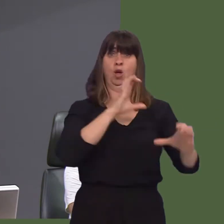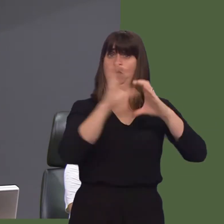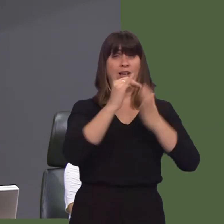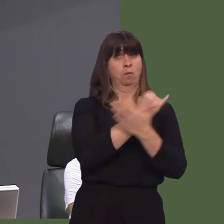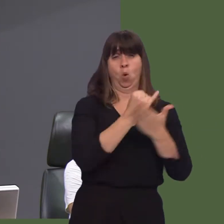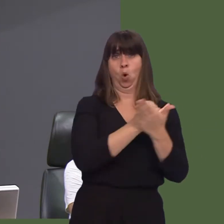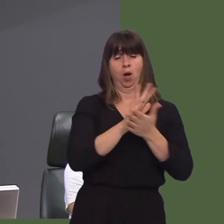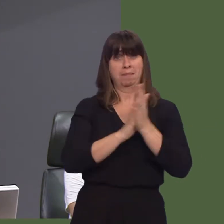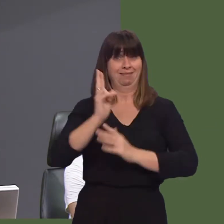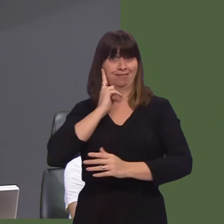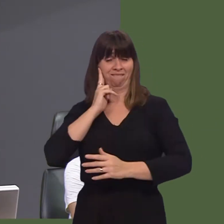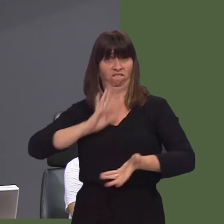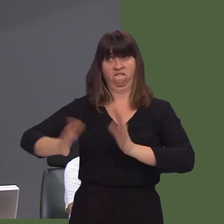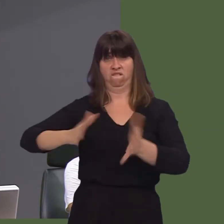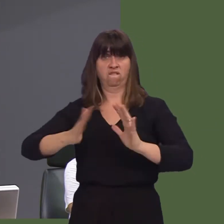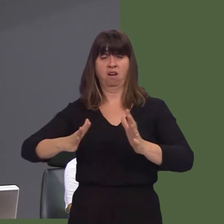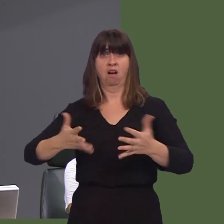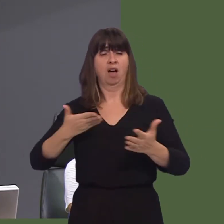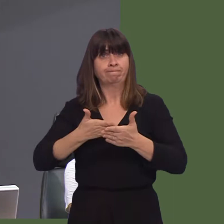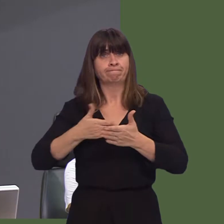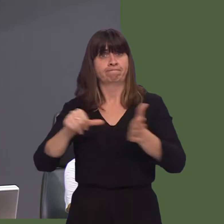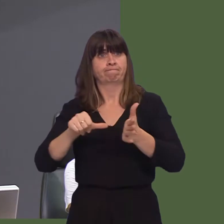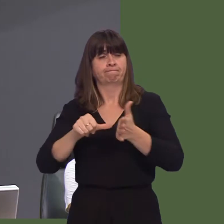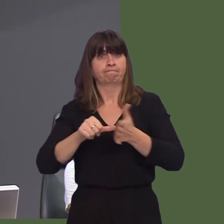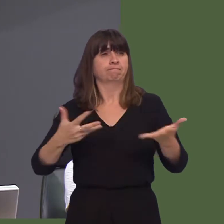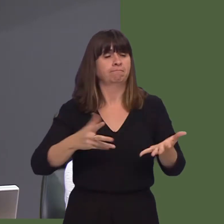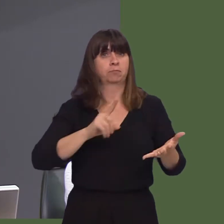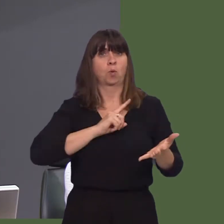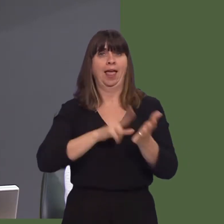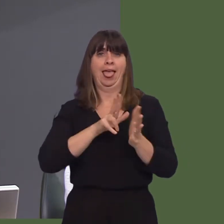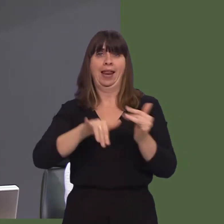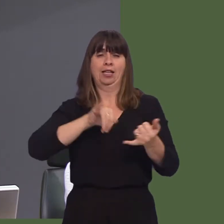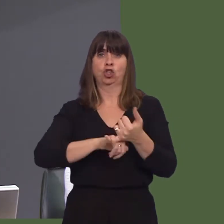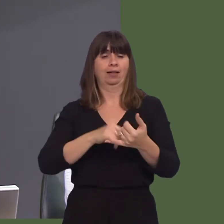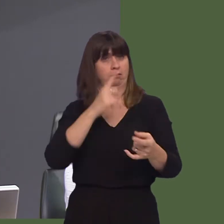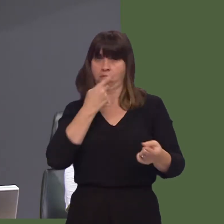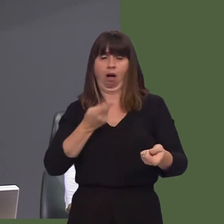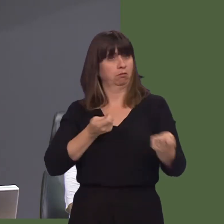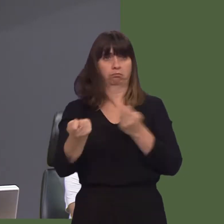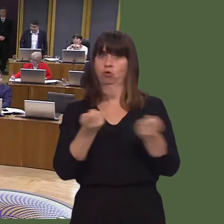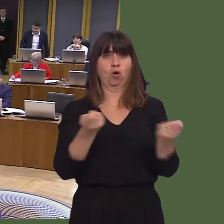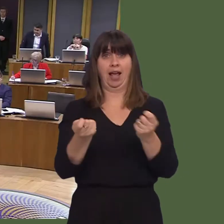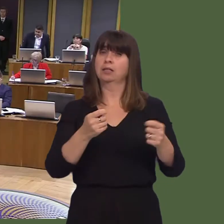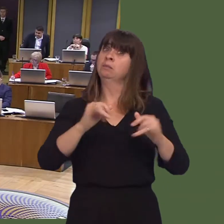healthcare due to administrative problems within the NHS in Wales. It's a very serious problem. Julie James AM: I'm afraid I don't know.